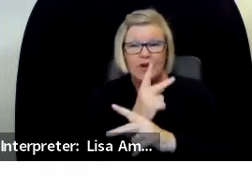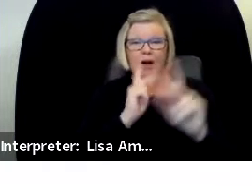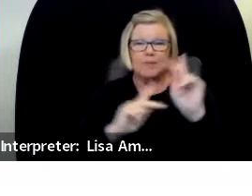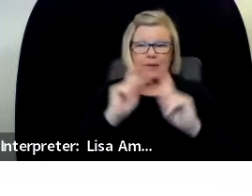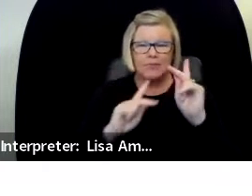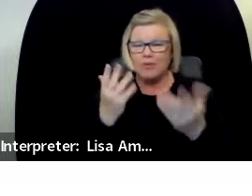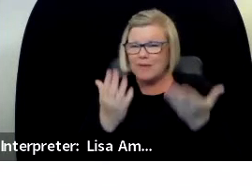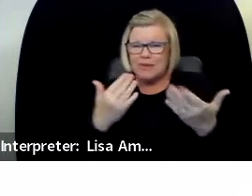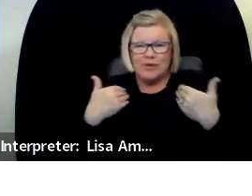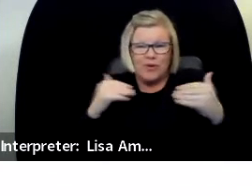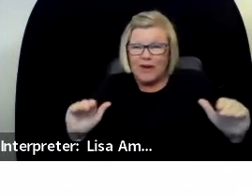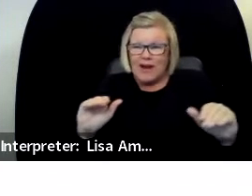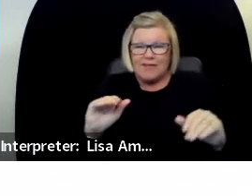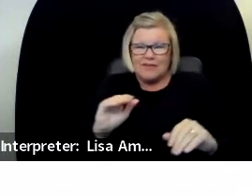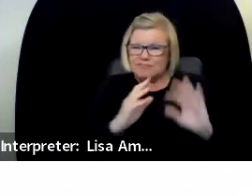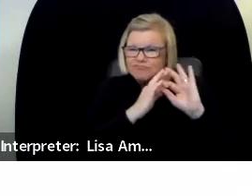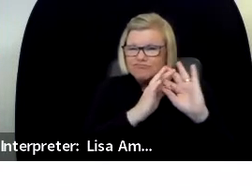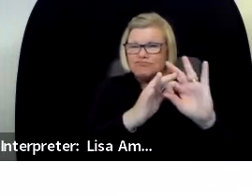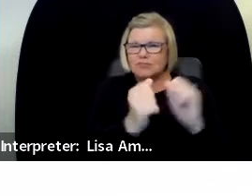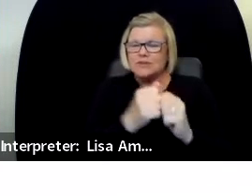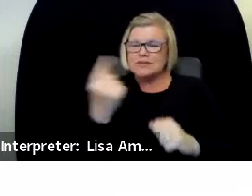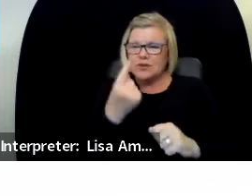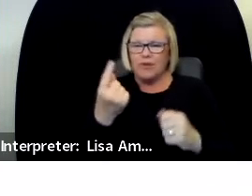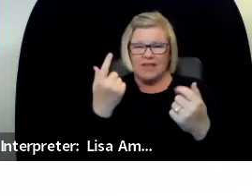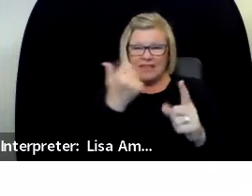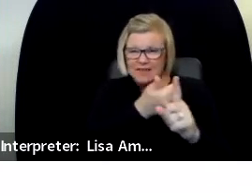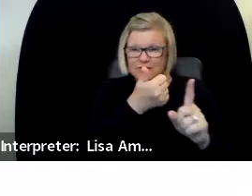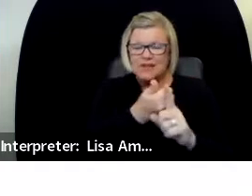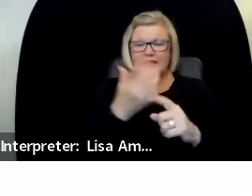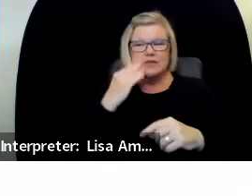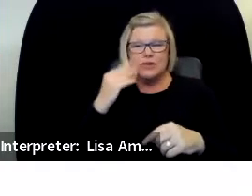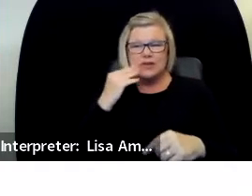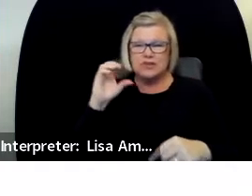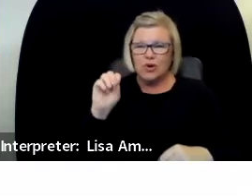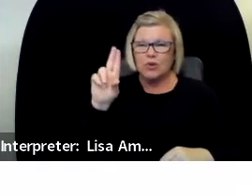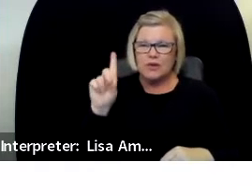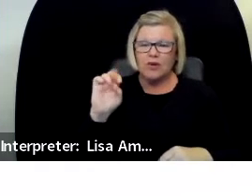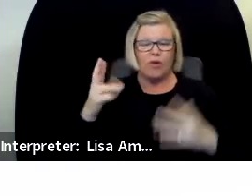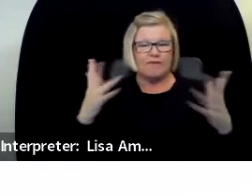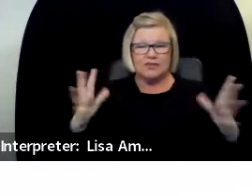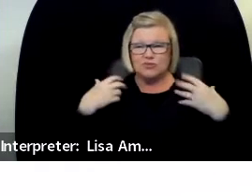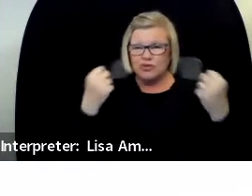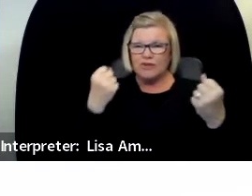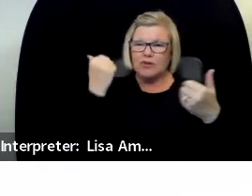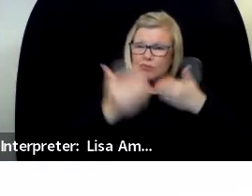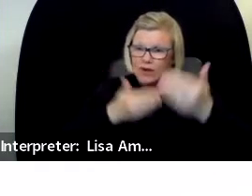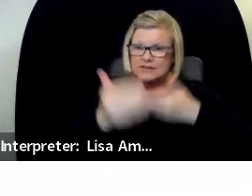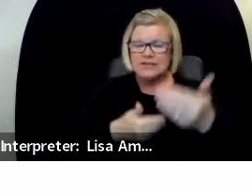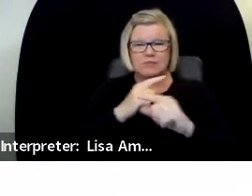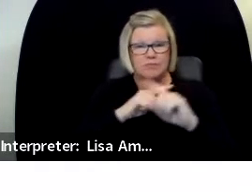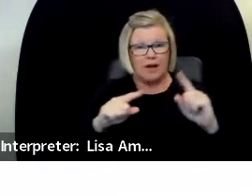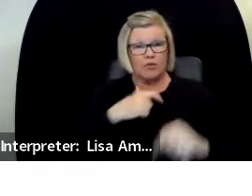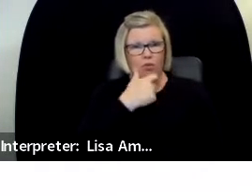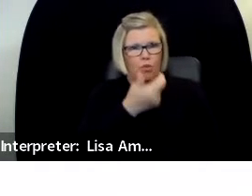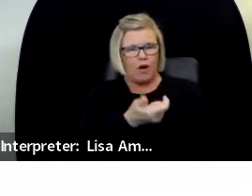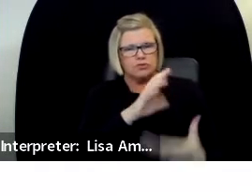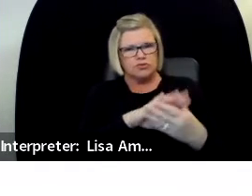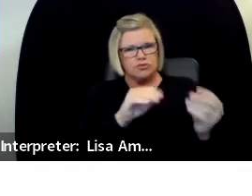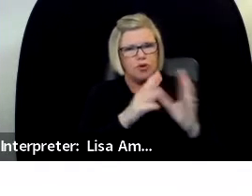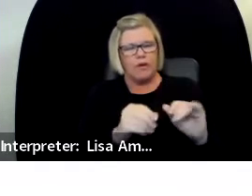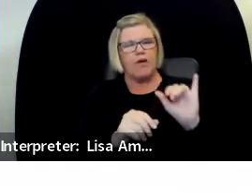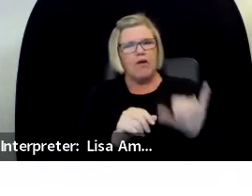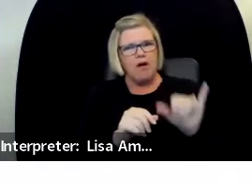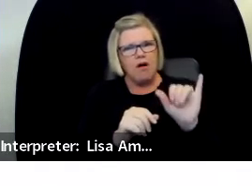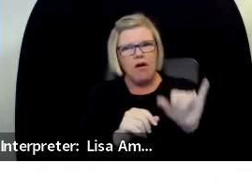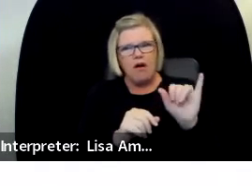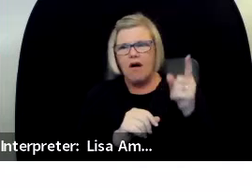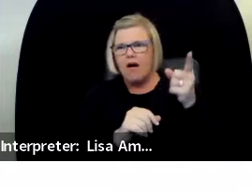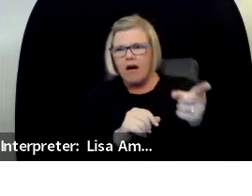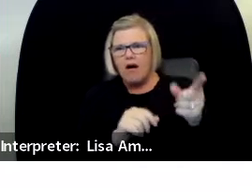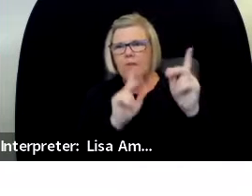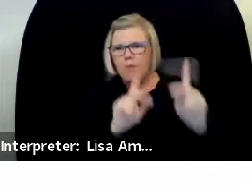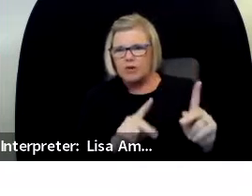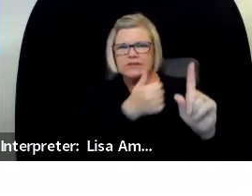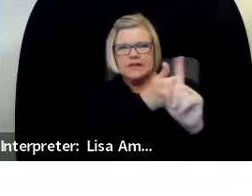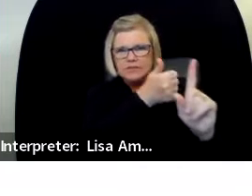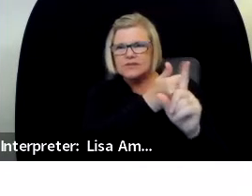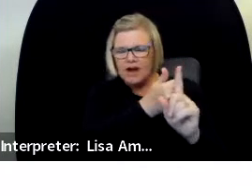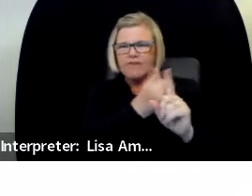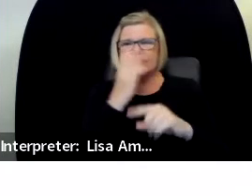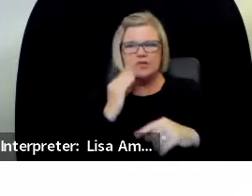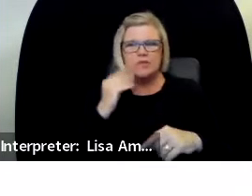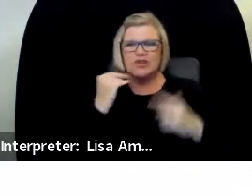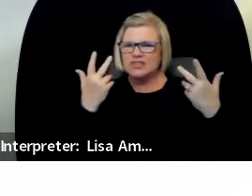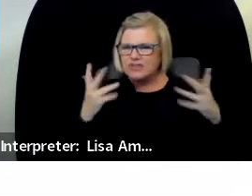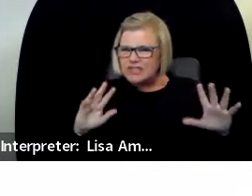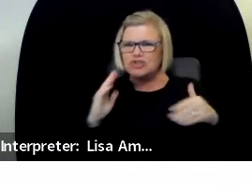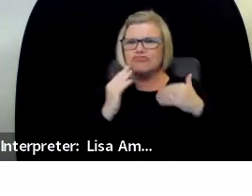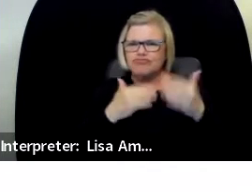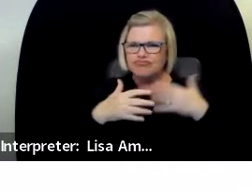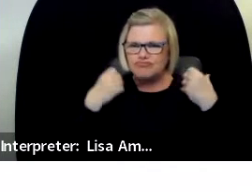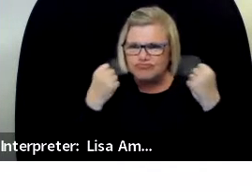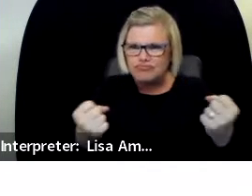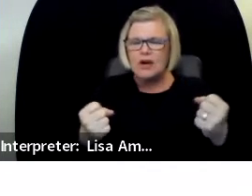CONNECTION TO SOMEONE WITH OUD OR SOMEONE WHO IS IN RECOVERY, WHEN THEY ARE ABLE TO VIEW A STORY OF A PERSON THAT'S BEEN DIRECTLY IMPACTED, IT REALLY CREATES CONNECTION BETWEEN THOSE TWO PEOPLE.